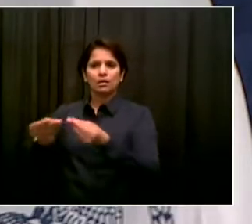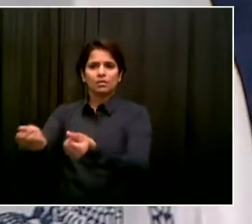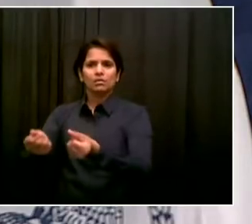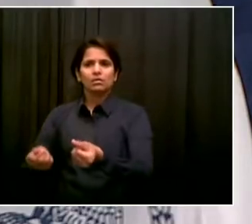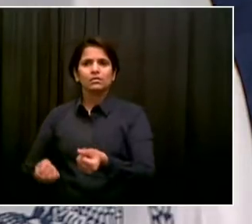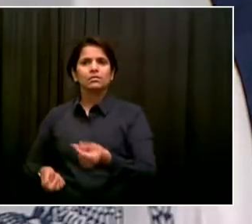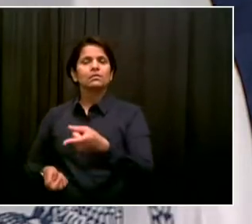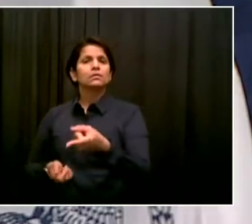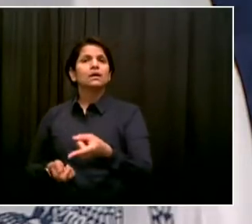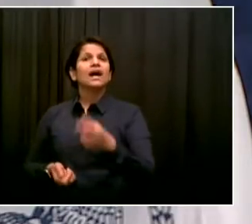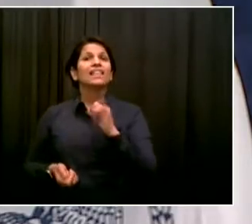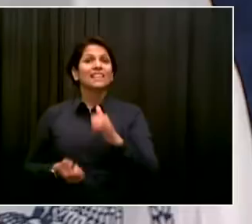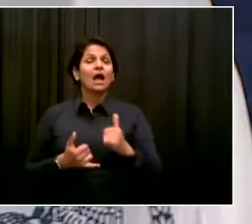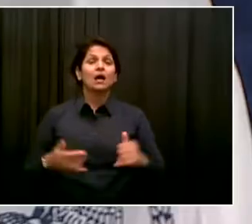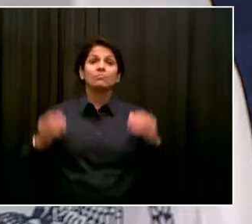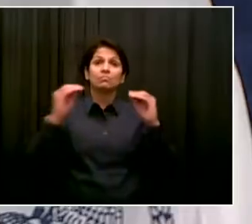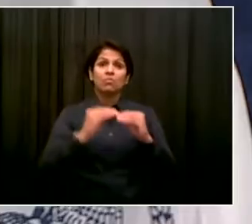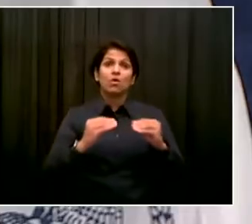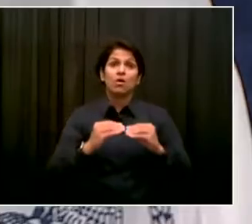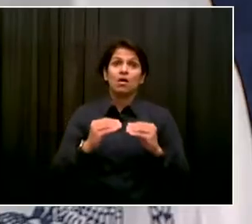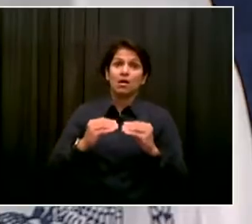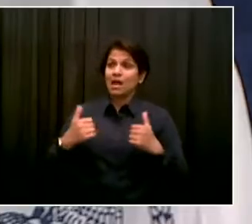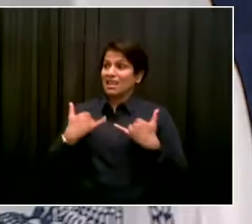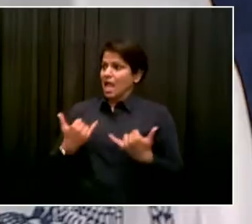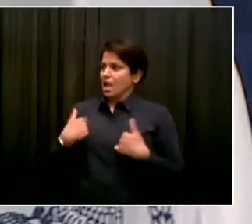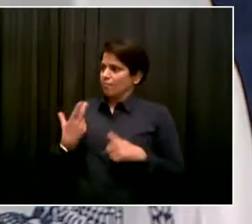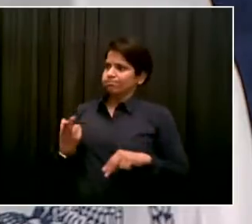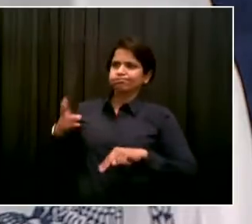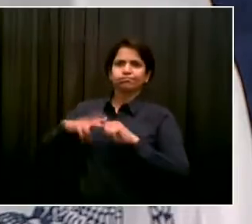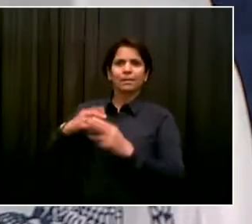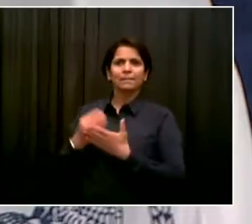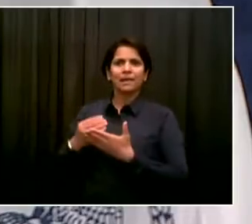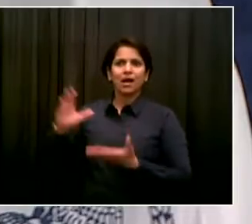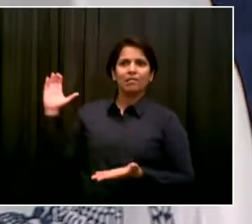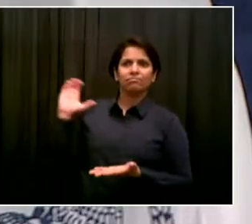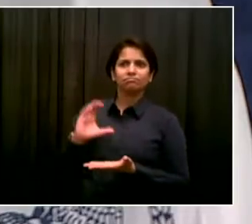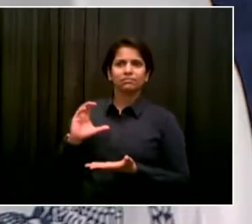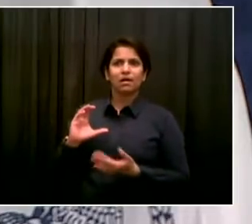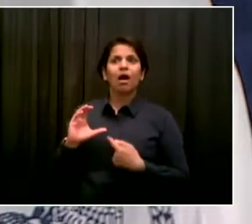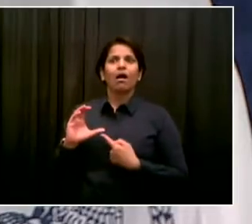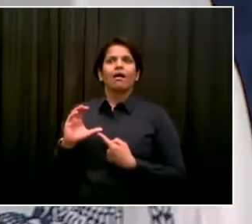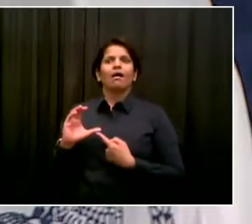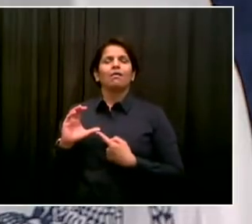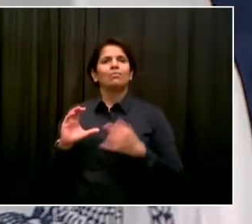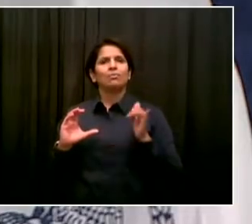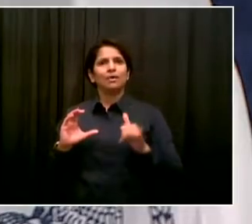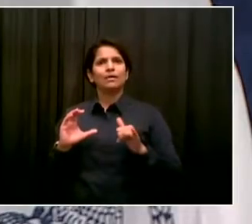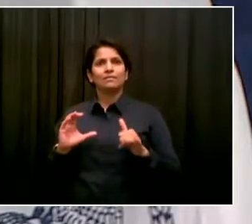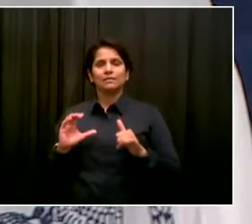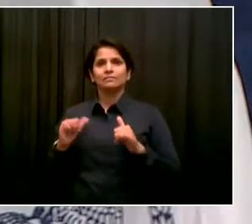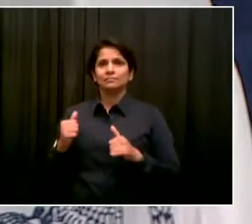THIS 116th PRECINCT BUILDING WAS SOMETHING THAT COULD NOT HAPPEN IN THA T ENROVINMENT BECAUSE OF THOSE TRADE-OFFS. WE ARE CONTINUING WITH THOSE INVESTMENTS IN